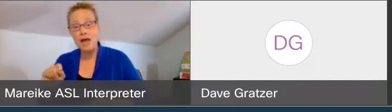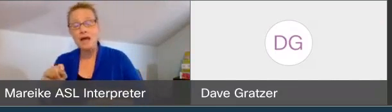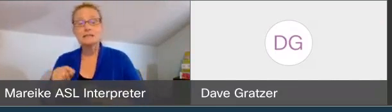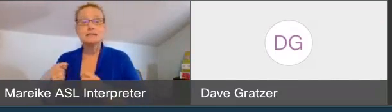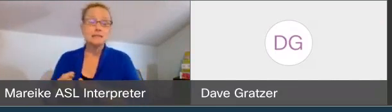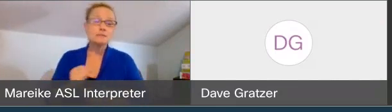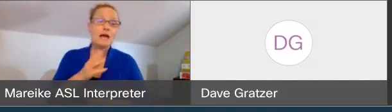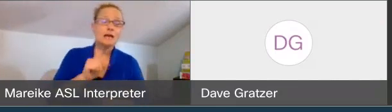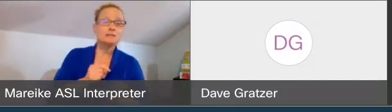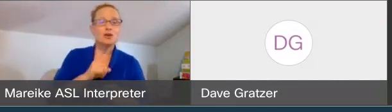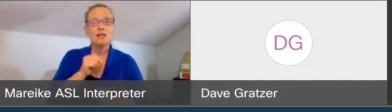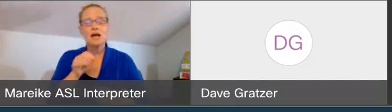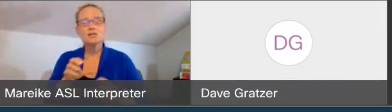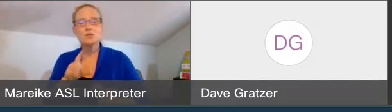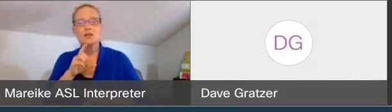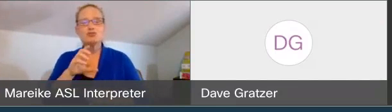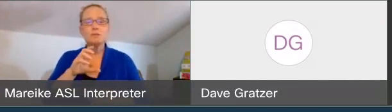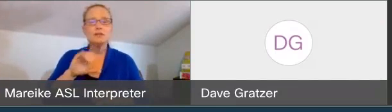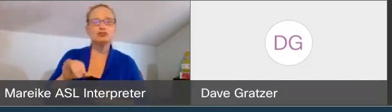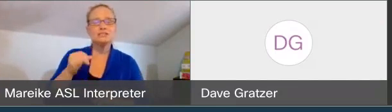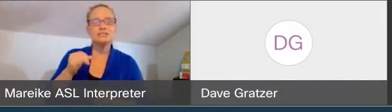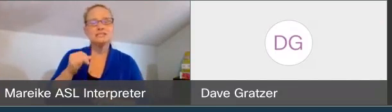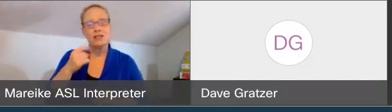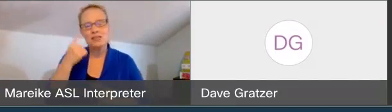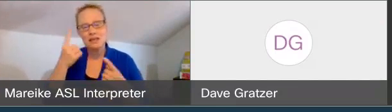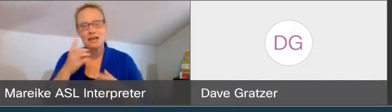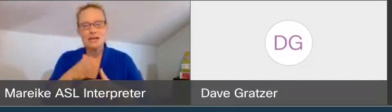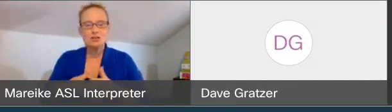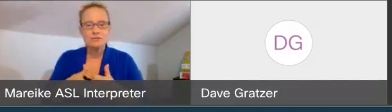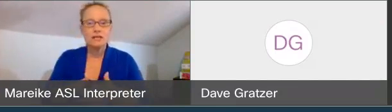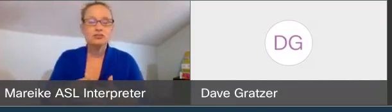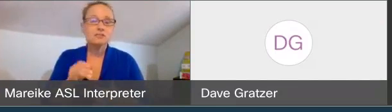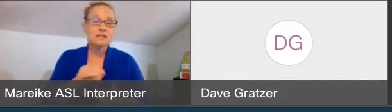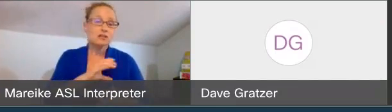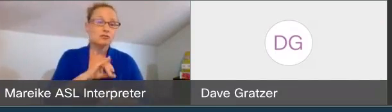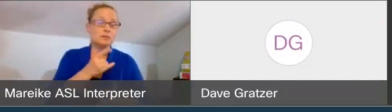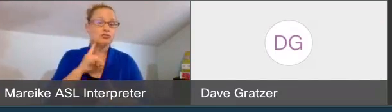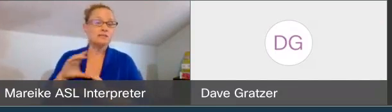criminal justice criminal thinking interventions that the criminal justice side is doing, I'm